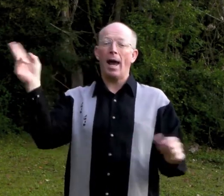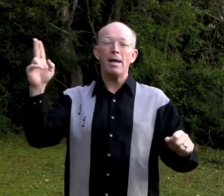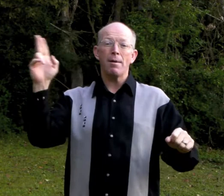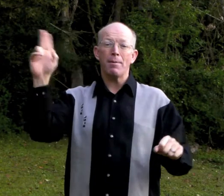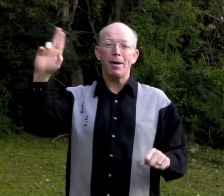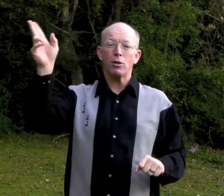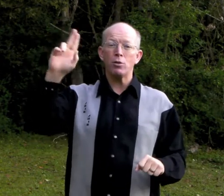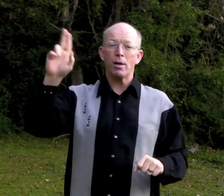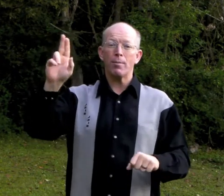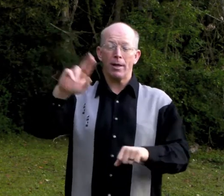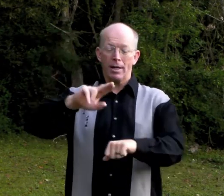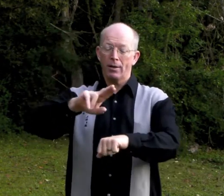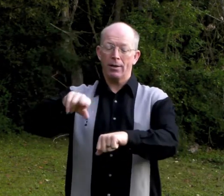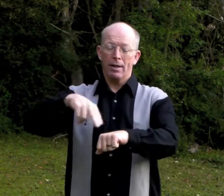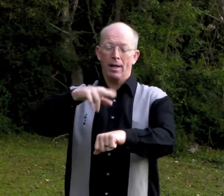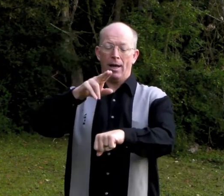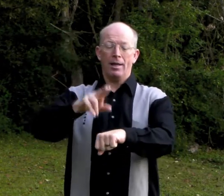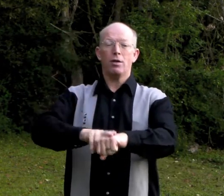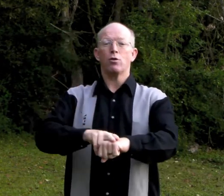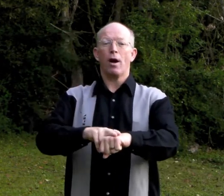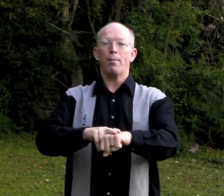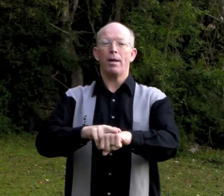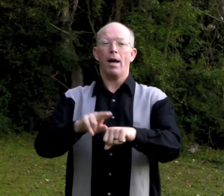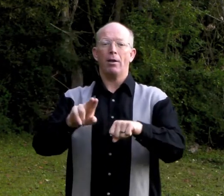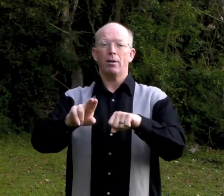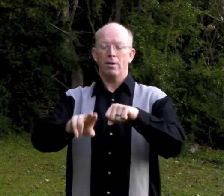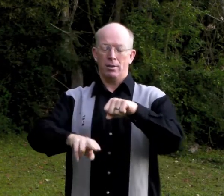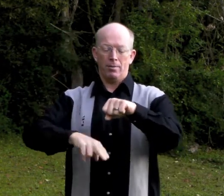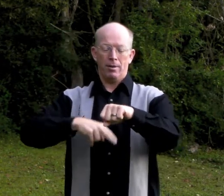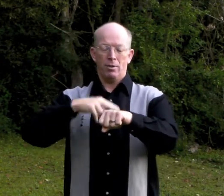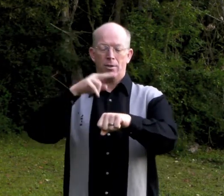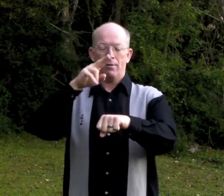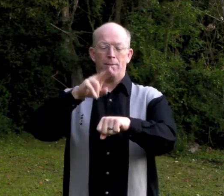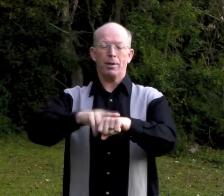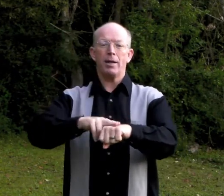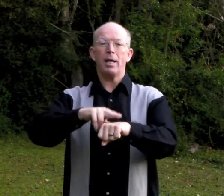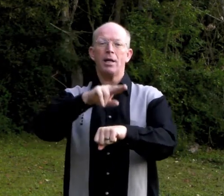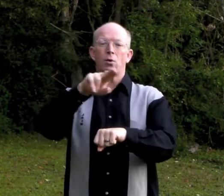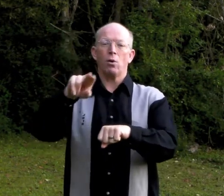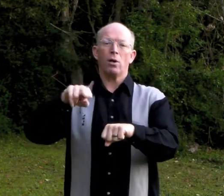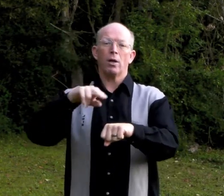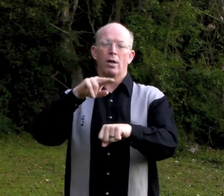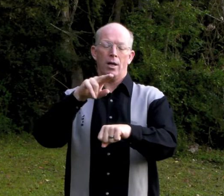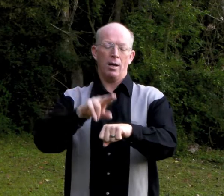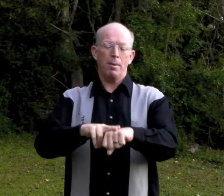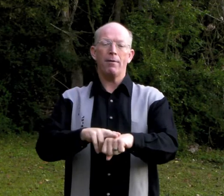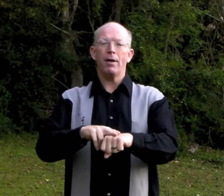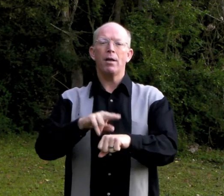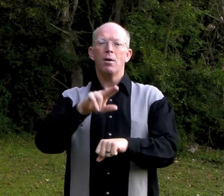“Hey, I am about to do something here.” Then you drop it down. Sometimes you will see it from underneath or above it.